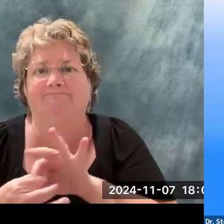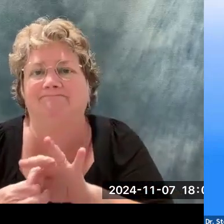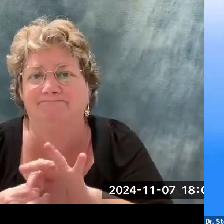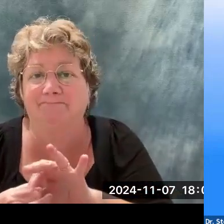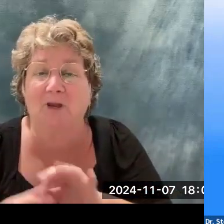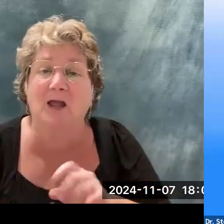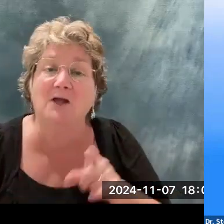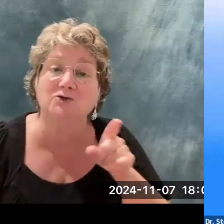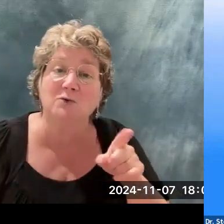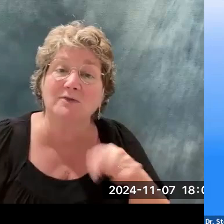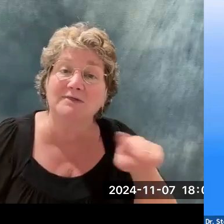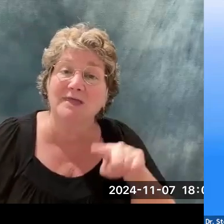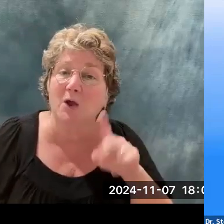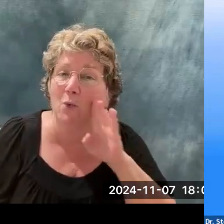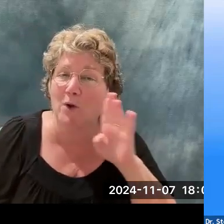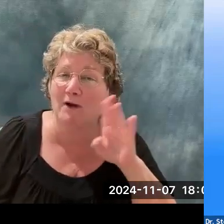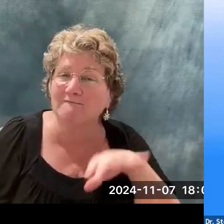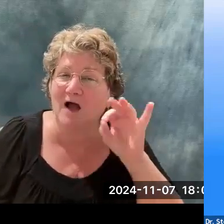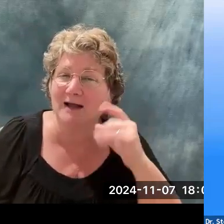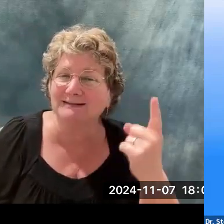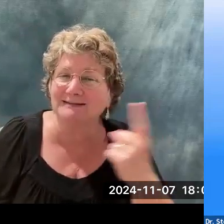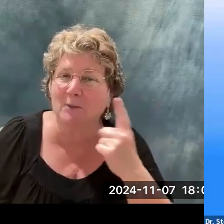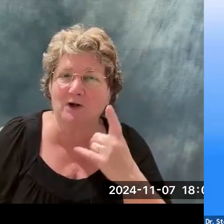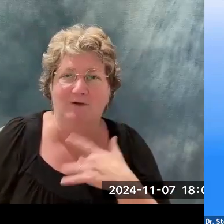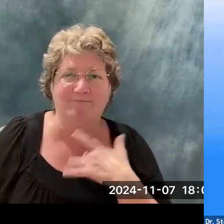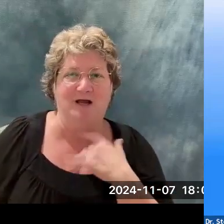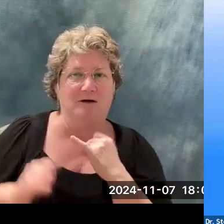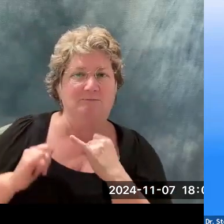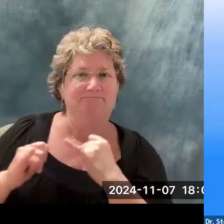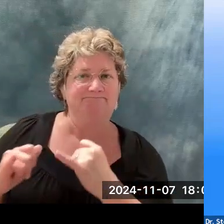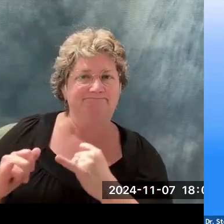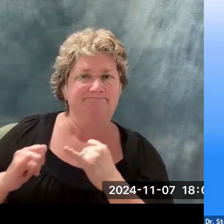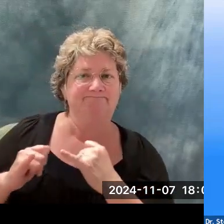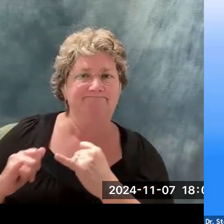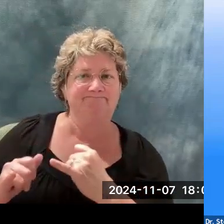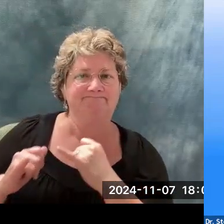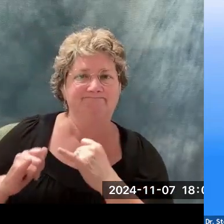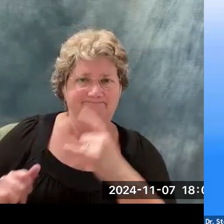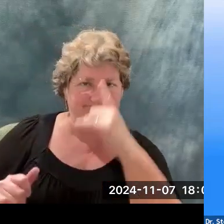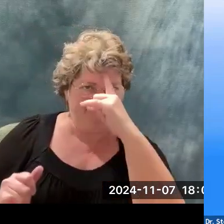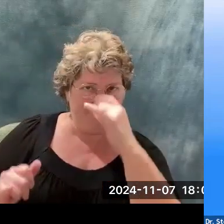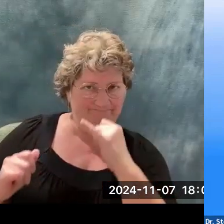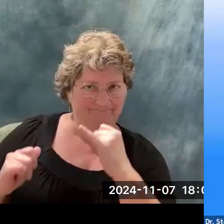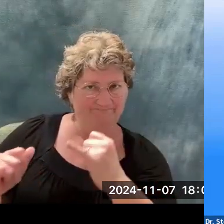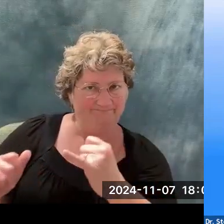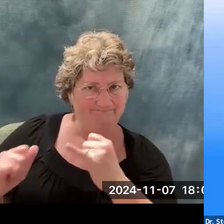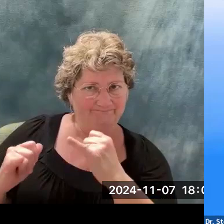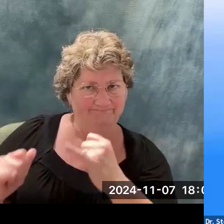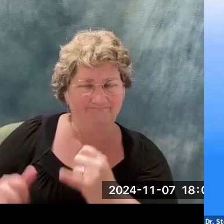same things that they're experiencing. And so it does seem to happen where youth are seeking out